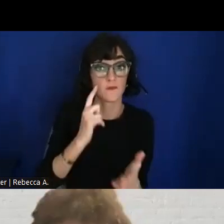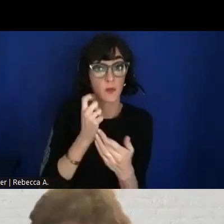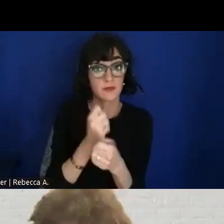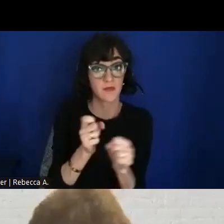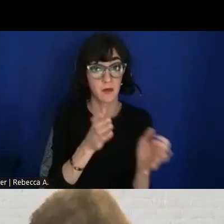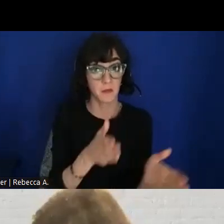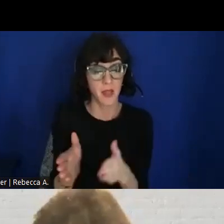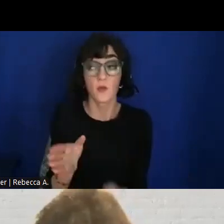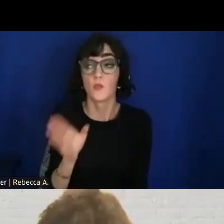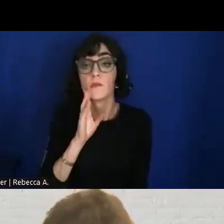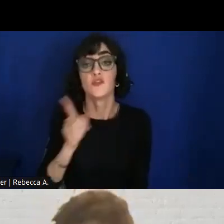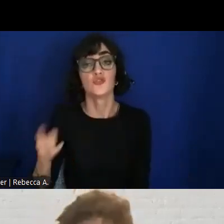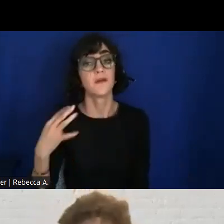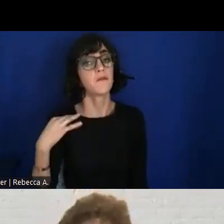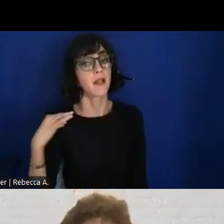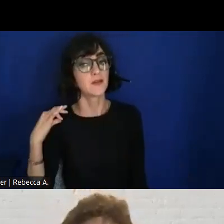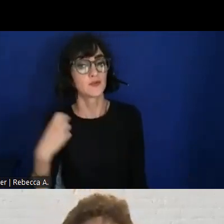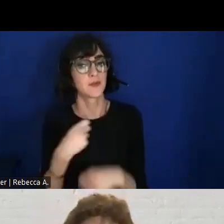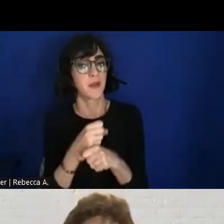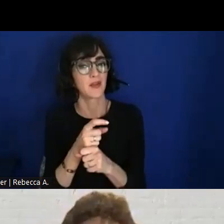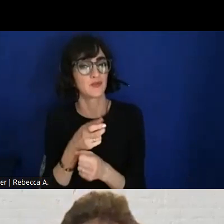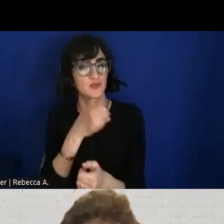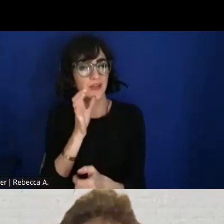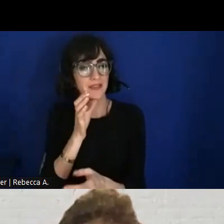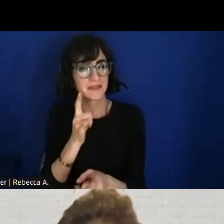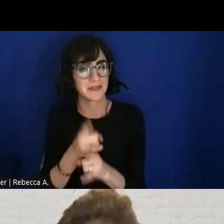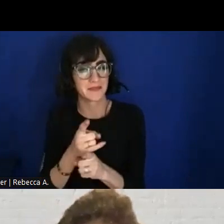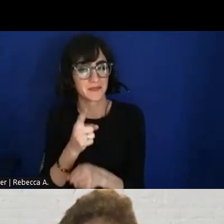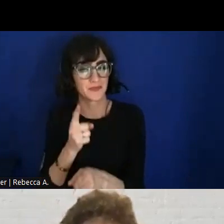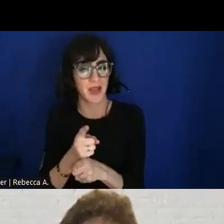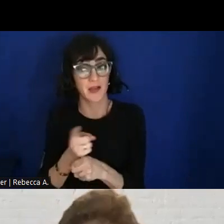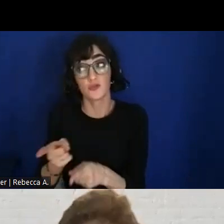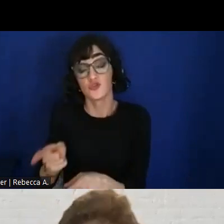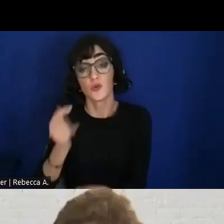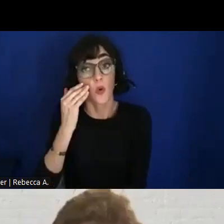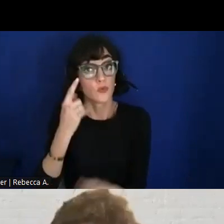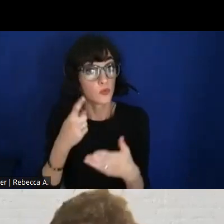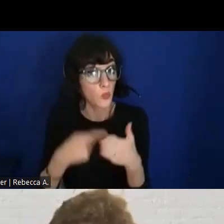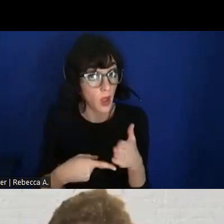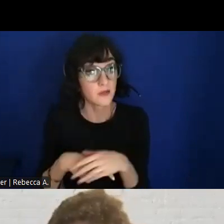to make the drinks that way not only does she know what and how much she's drinking